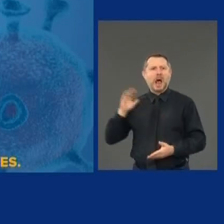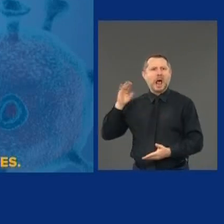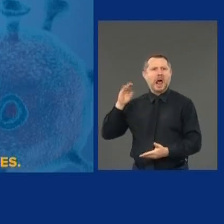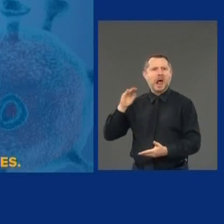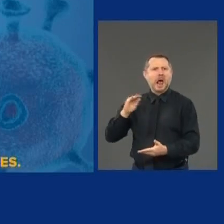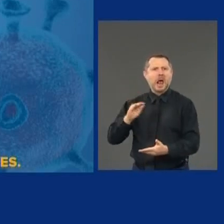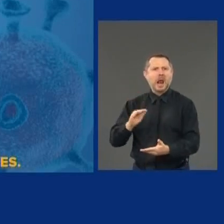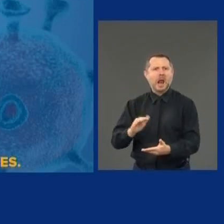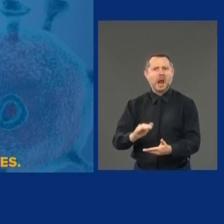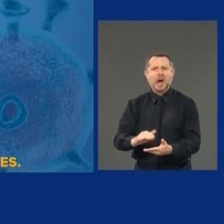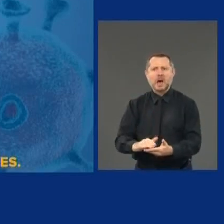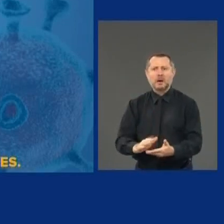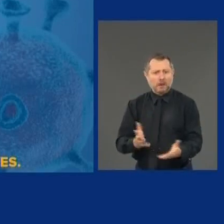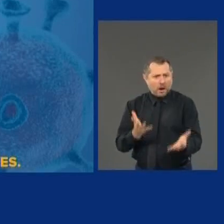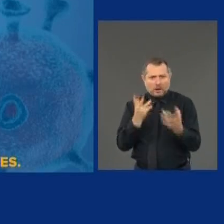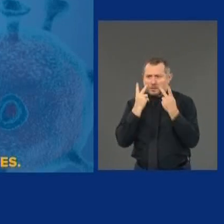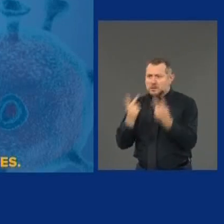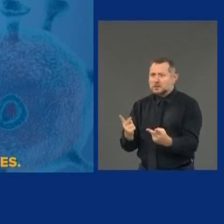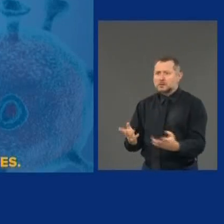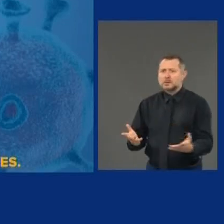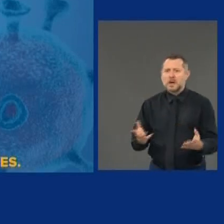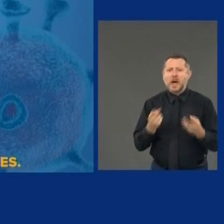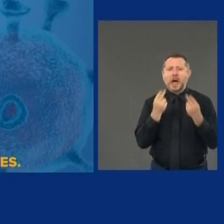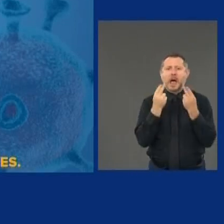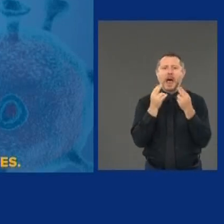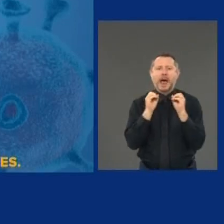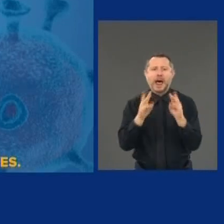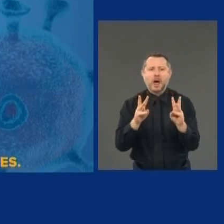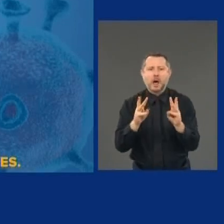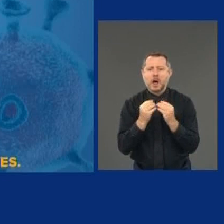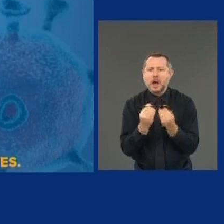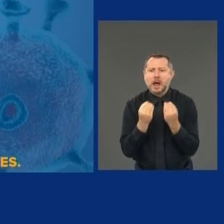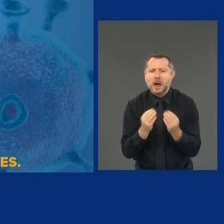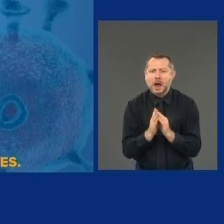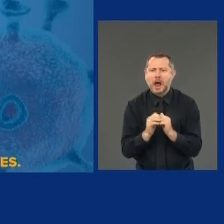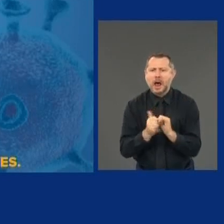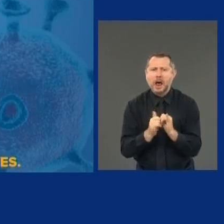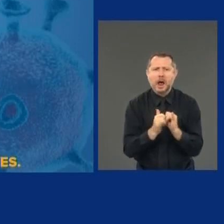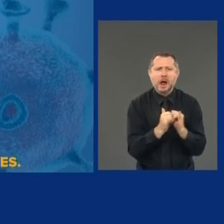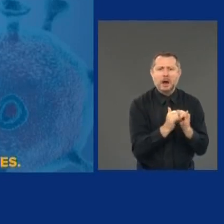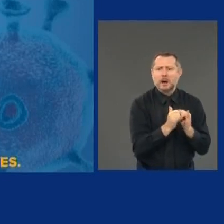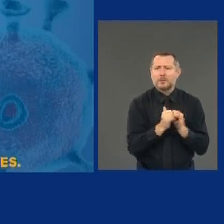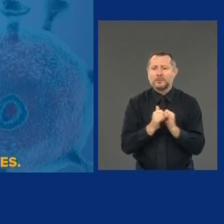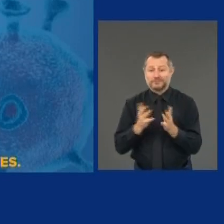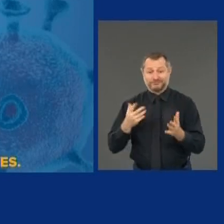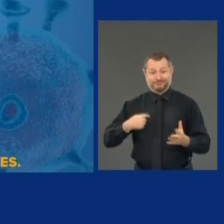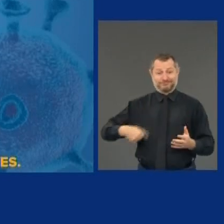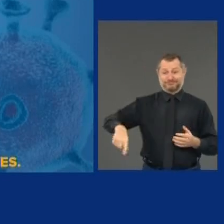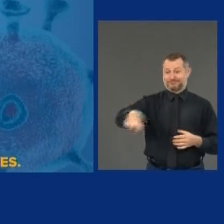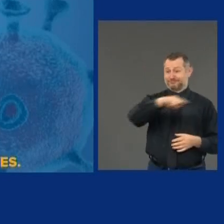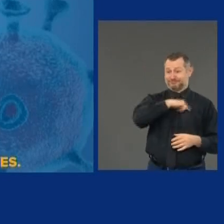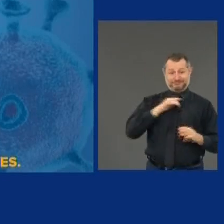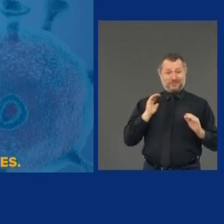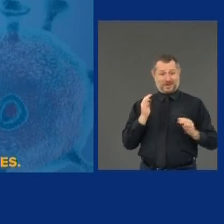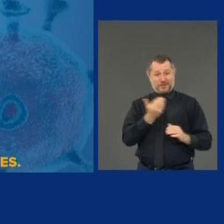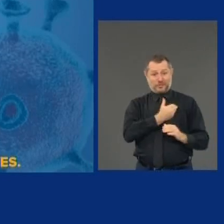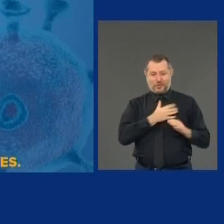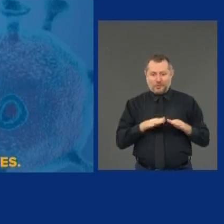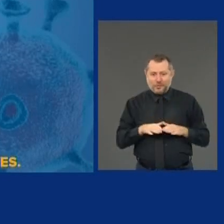WE REOPEN, THE NUMBERS CONTINUE TO GO DOWN. WE REOPEN AND THE NUMBER CONTINUES TO GO DOWN.